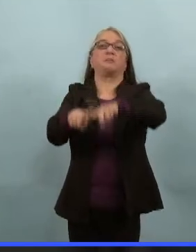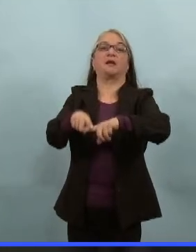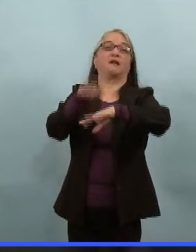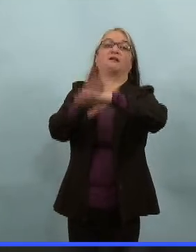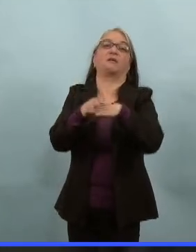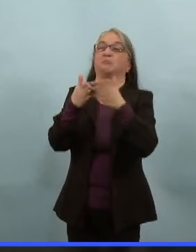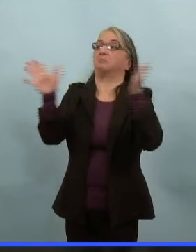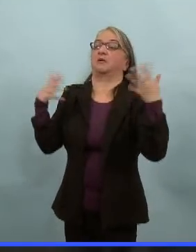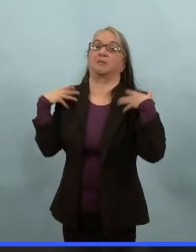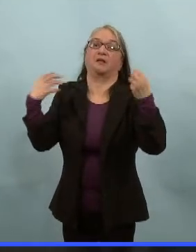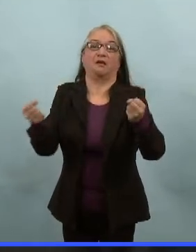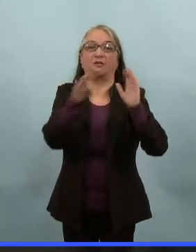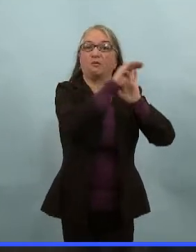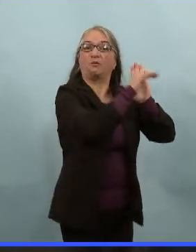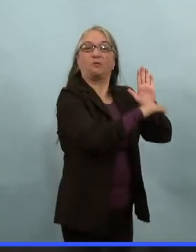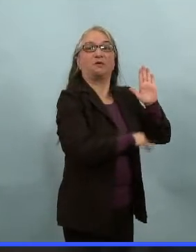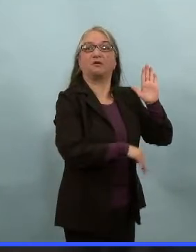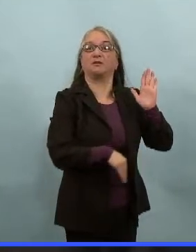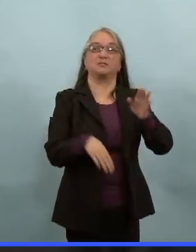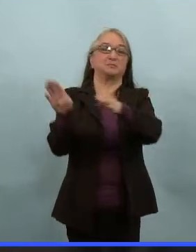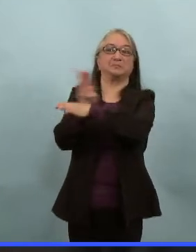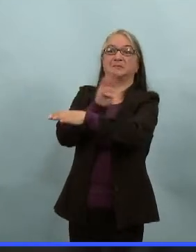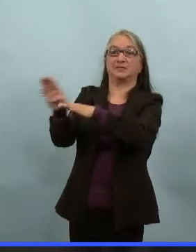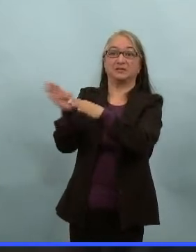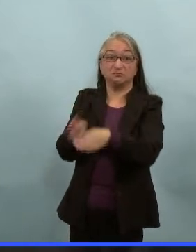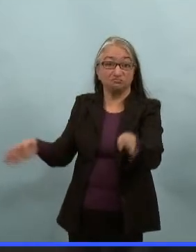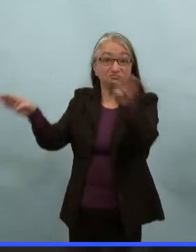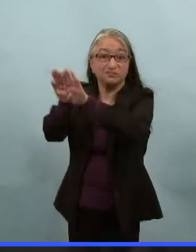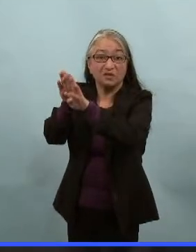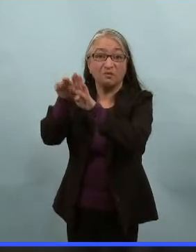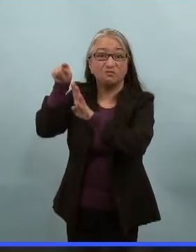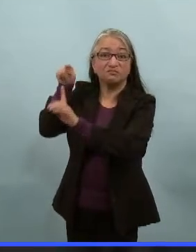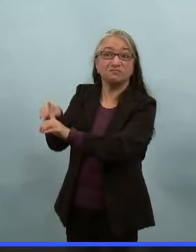people have businesses have closed because they see what's happening as well for a short period of